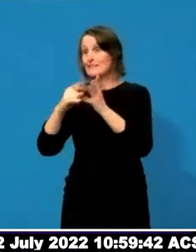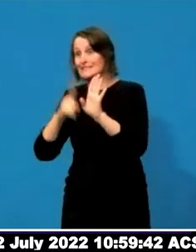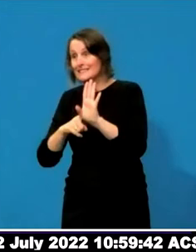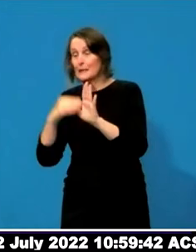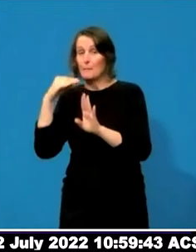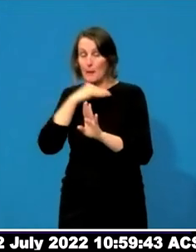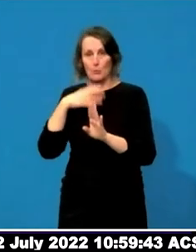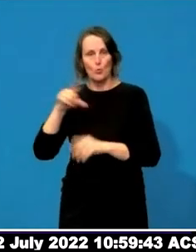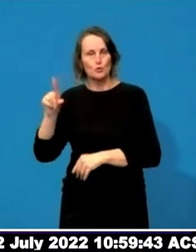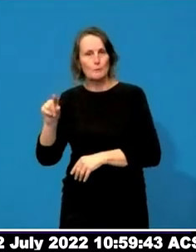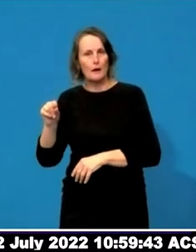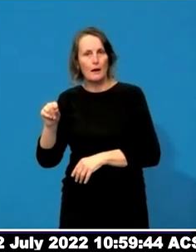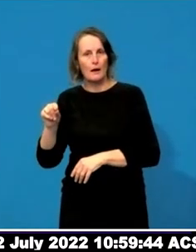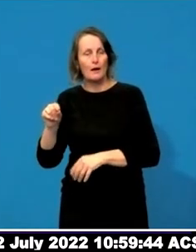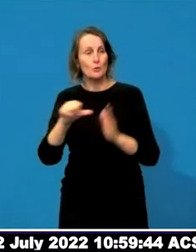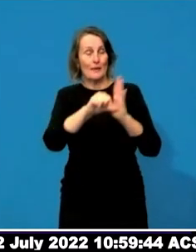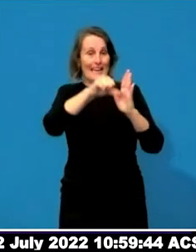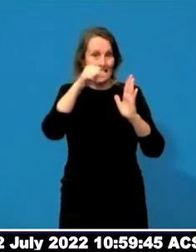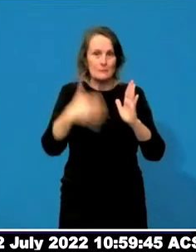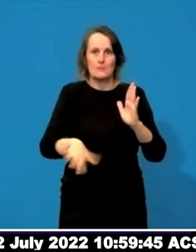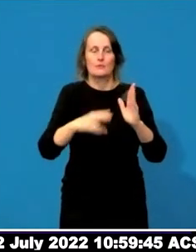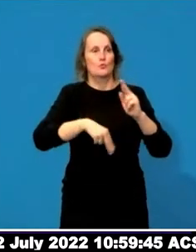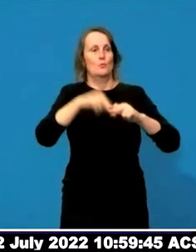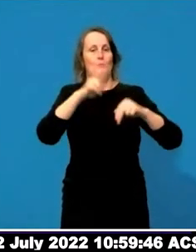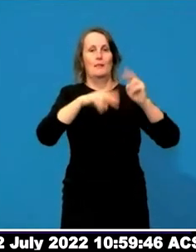So, there's just the economics of the building costs.